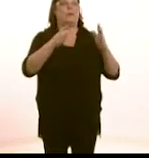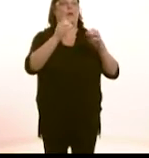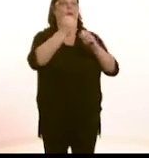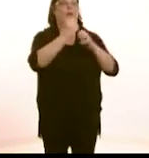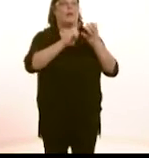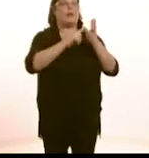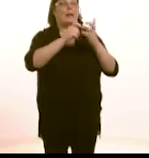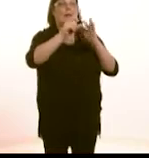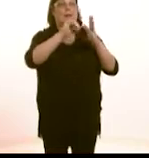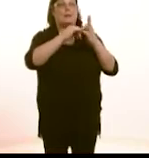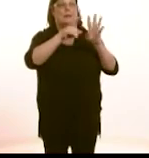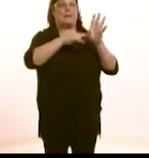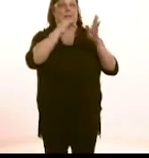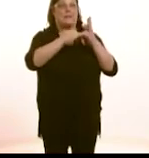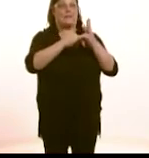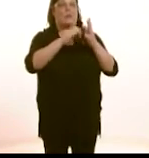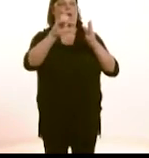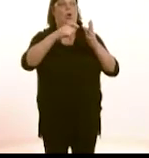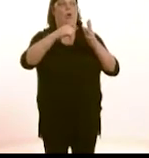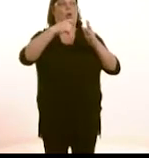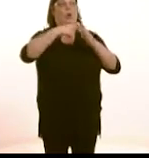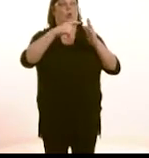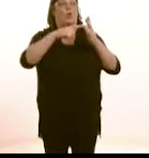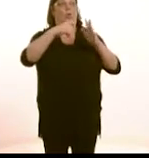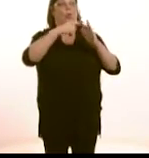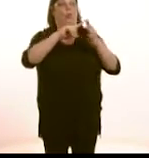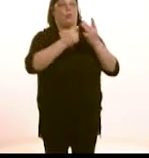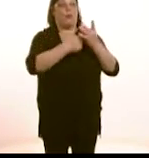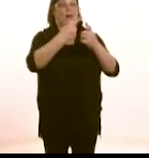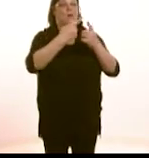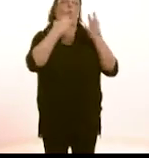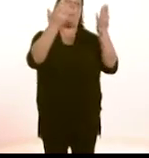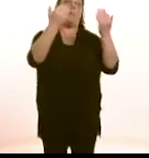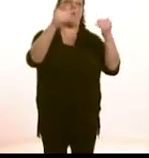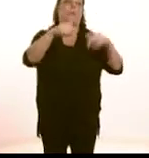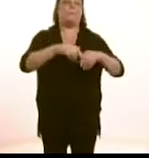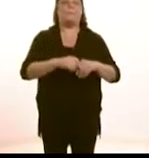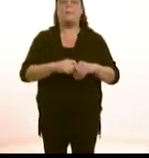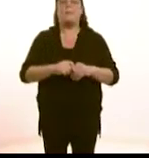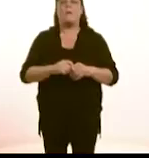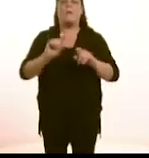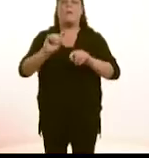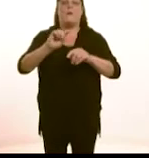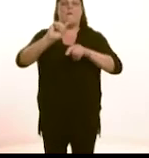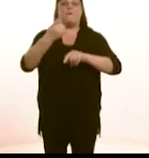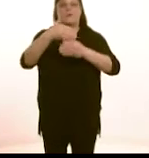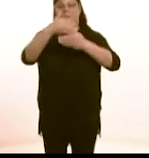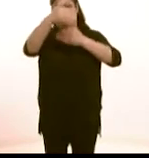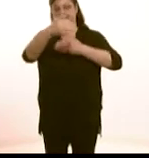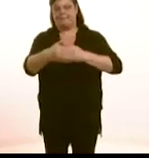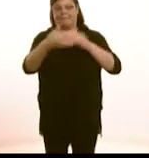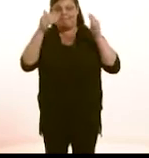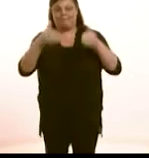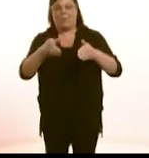Minister, and the first question from Mike Hedges. Mike Hedges: 1. Will the First Minister provide an update on the Swansea Bay City Region?